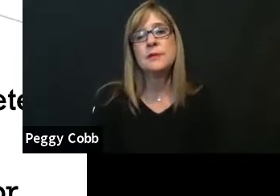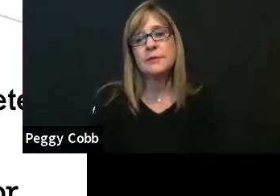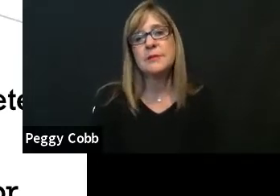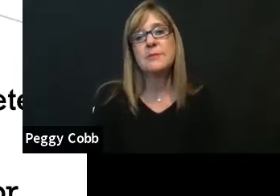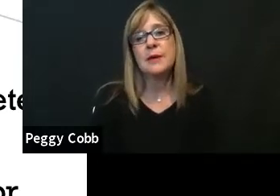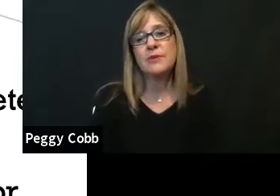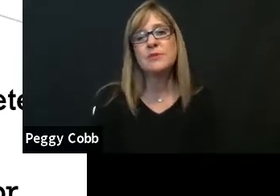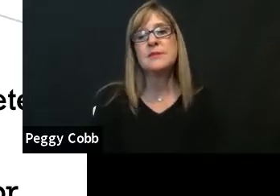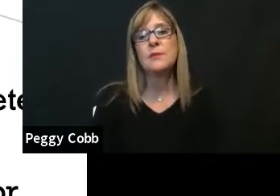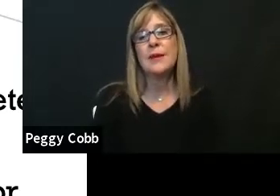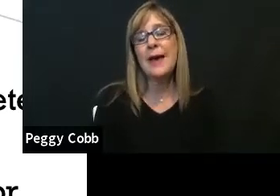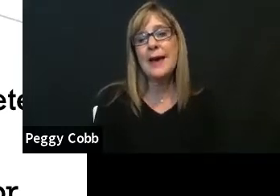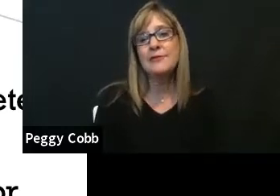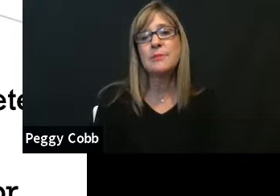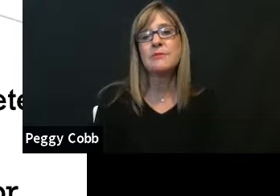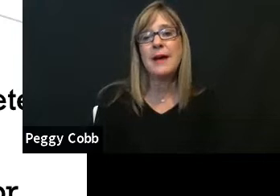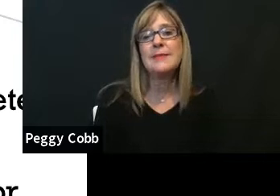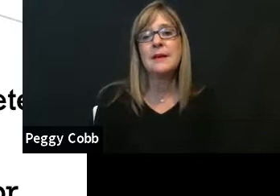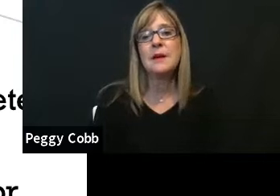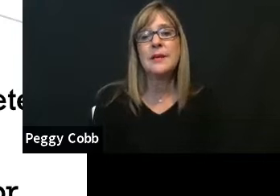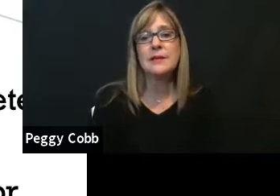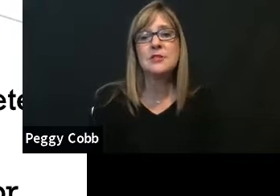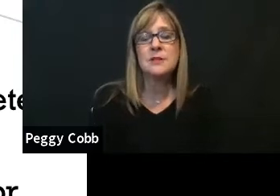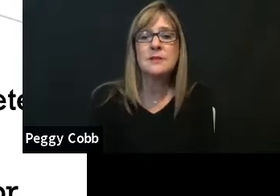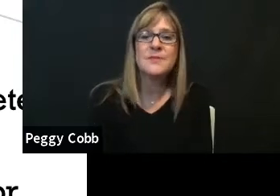the limited amount of resource that we have to provide that accommodation.